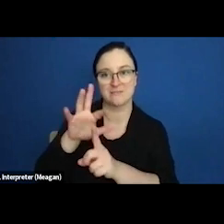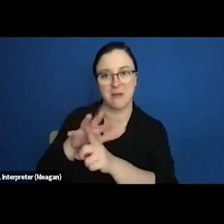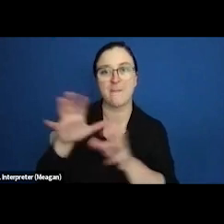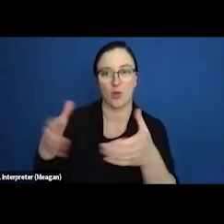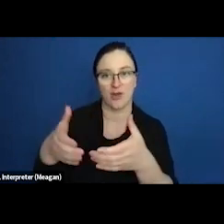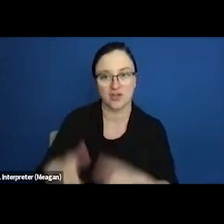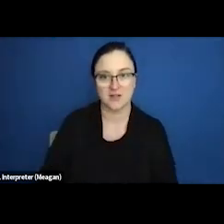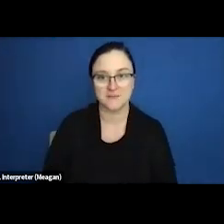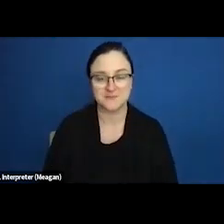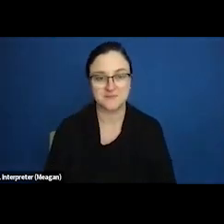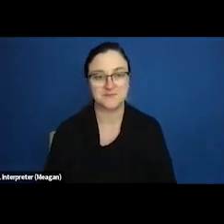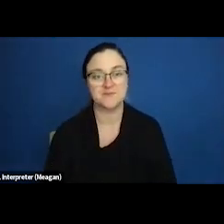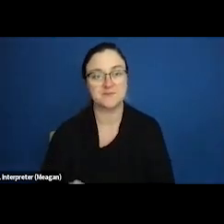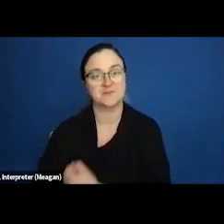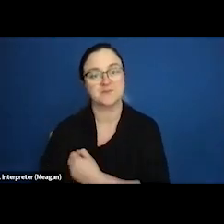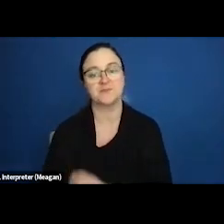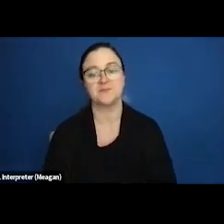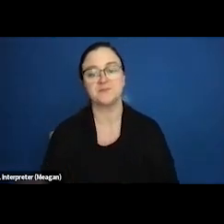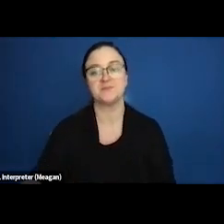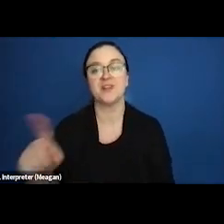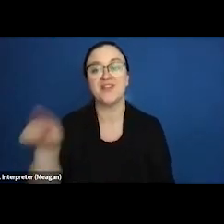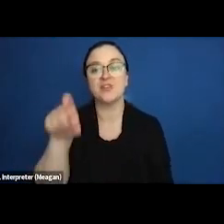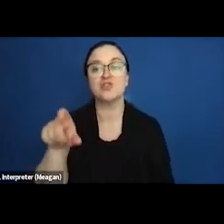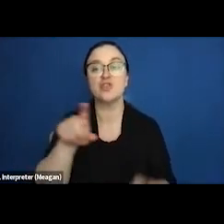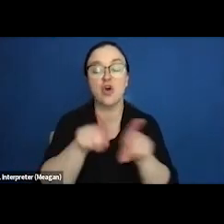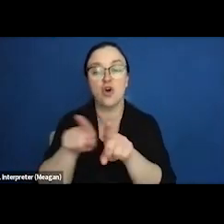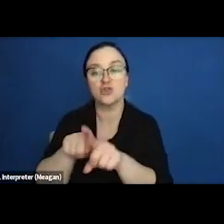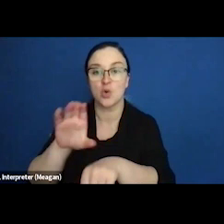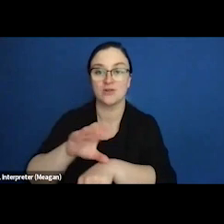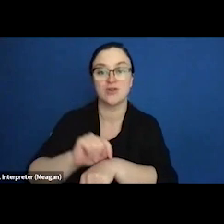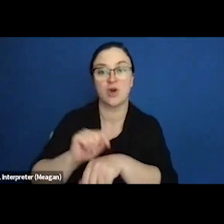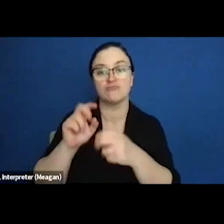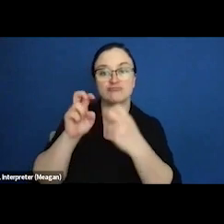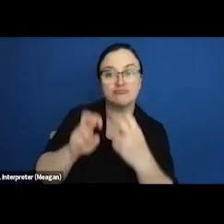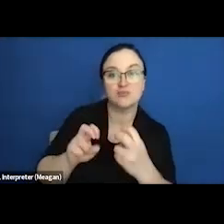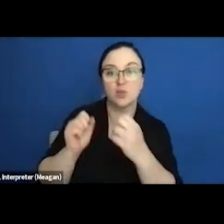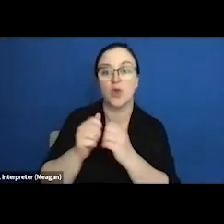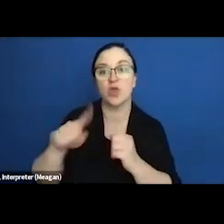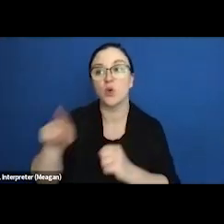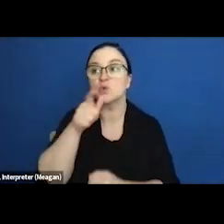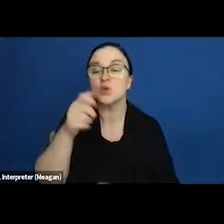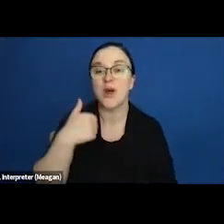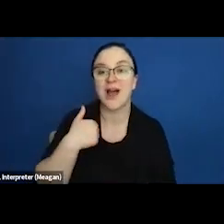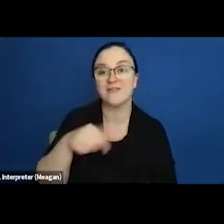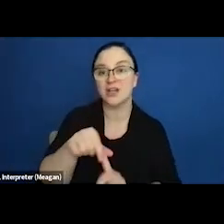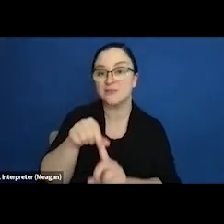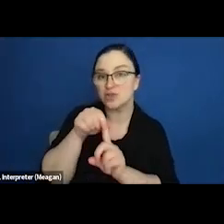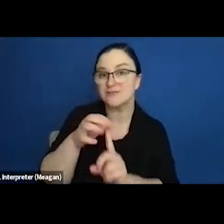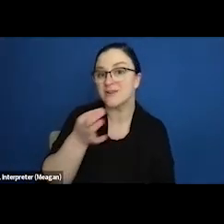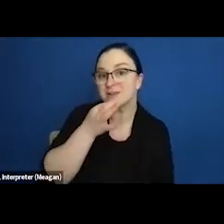and that they should also be consulting with those who have special knowledge of or expertise in public health.